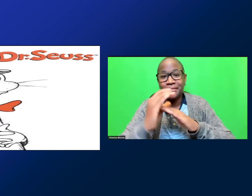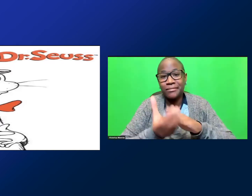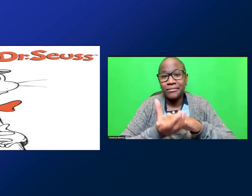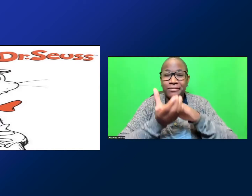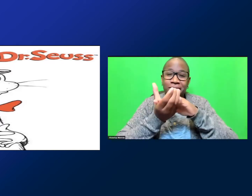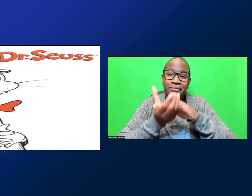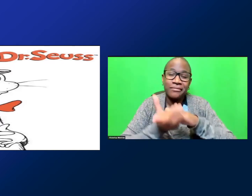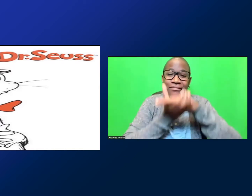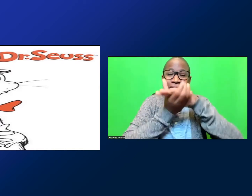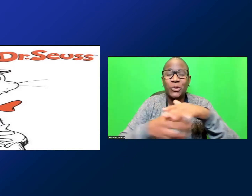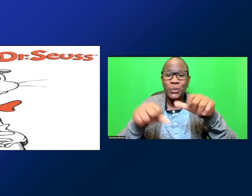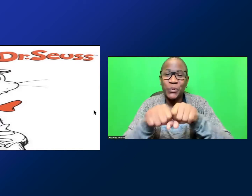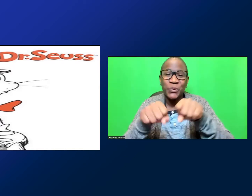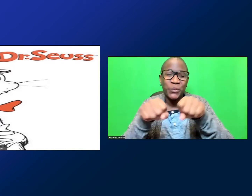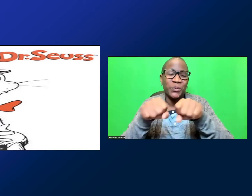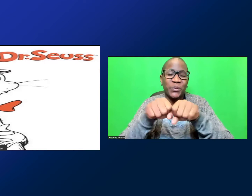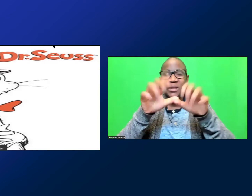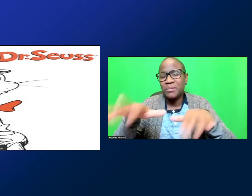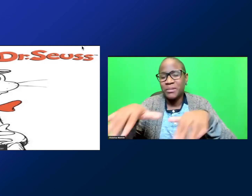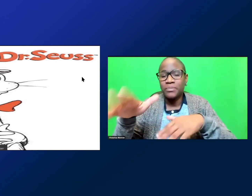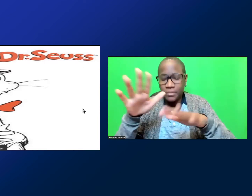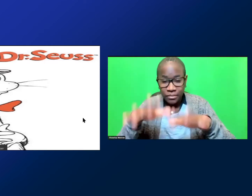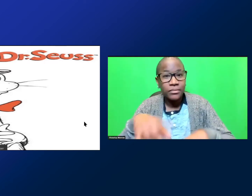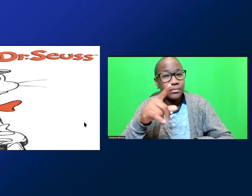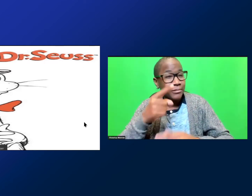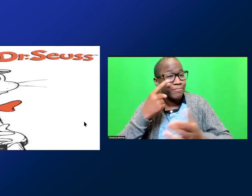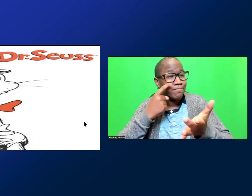if you know what it's about a girl who becomes a princess at one point in the story she loses the